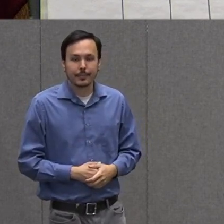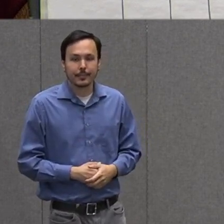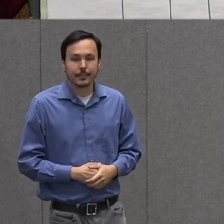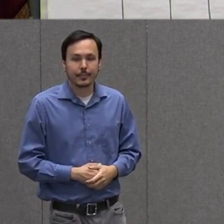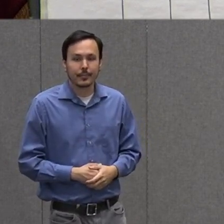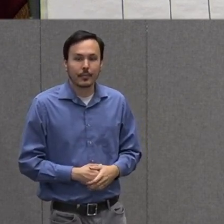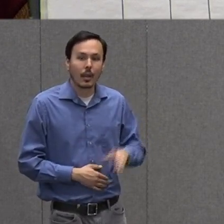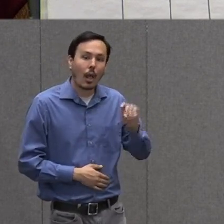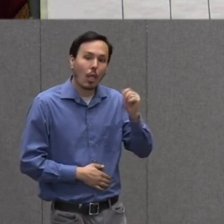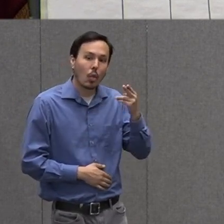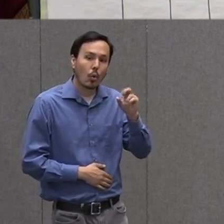Throughout